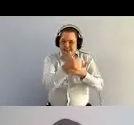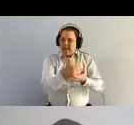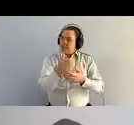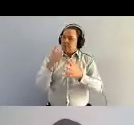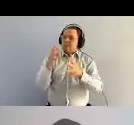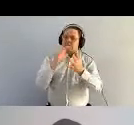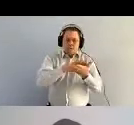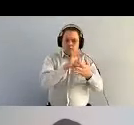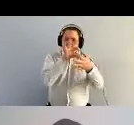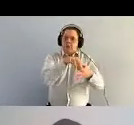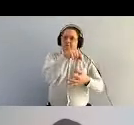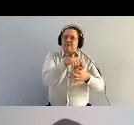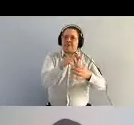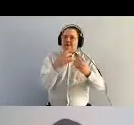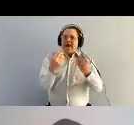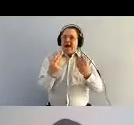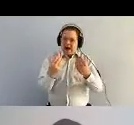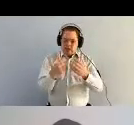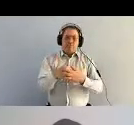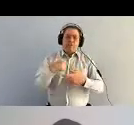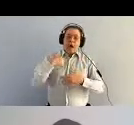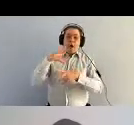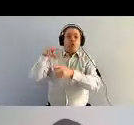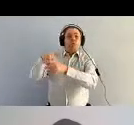in humanitarian contexts. I'm going to leave it there. I'm